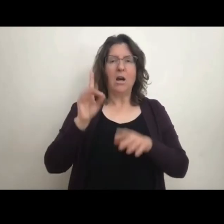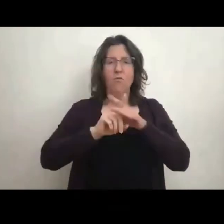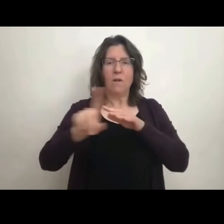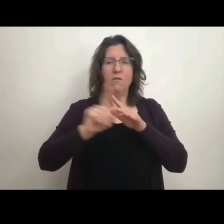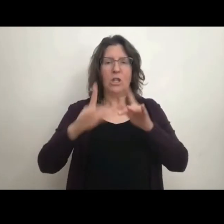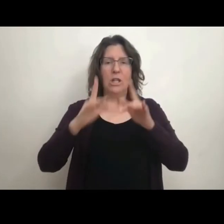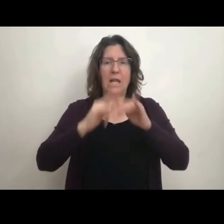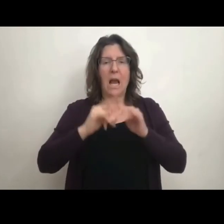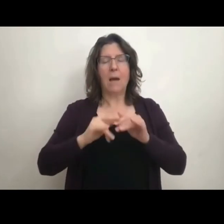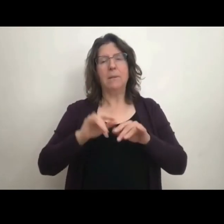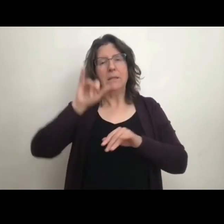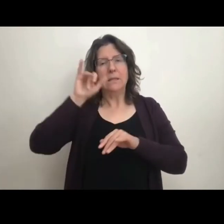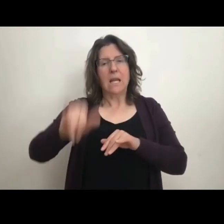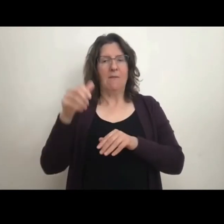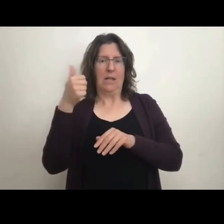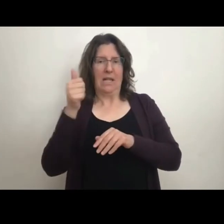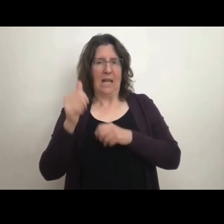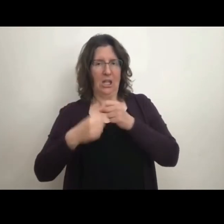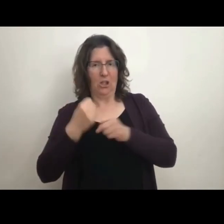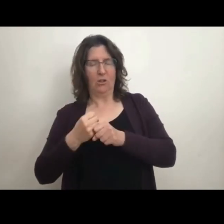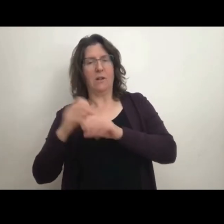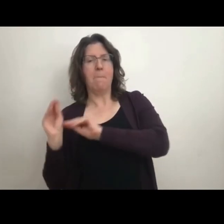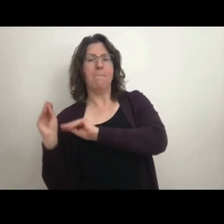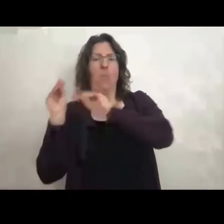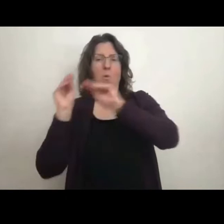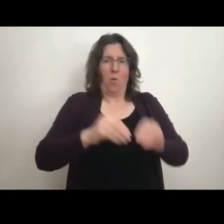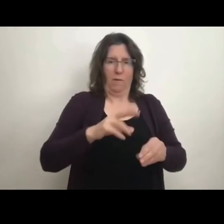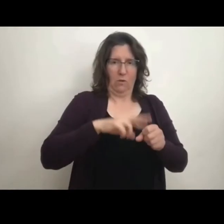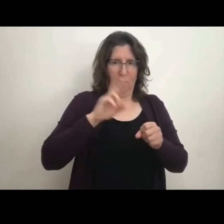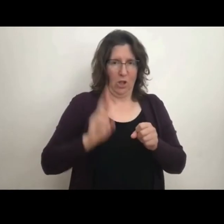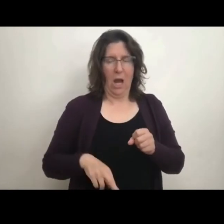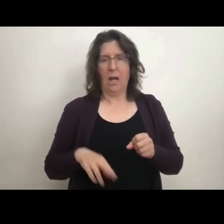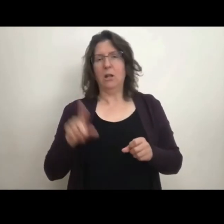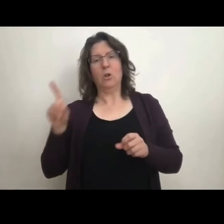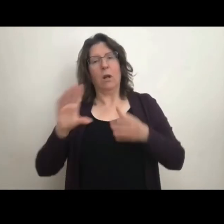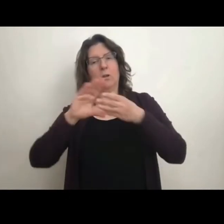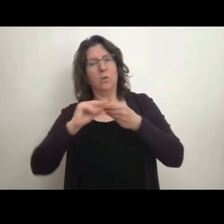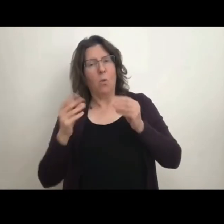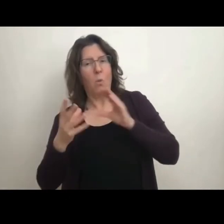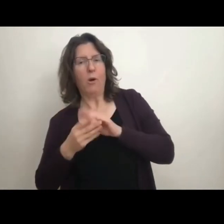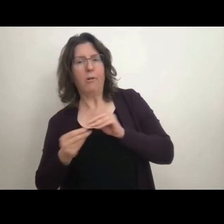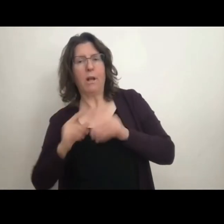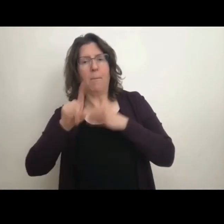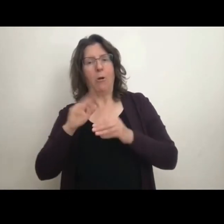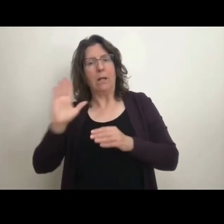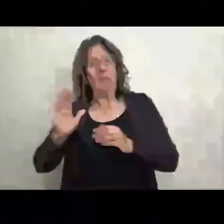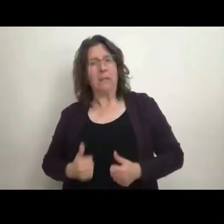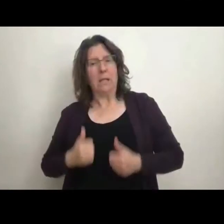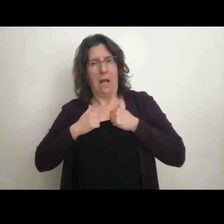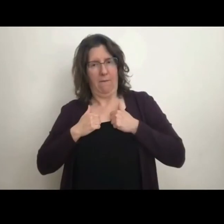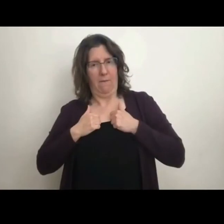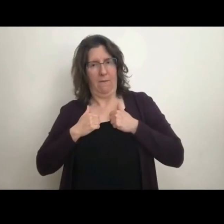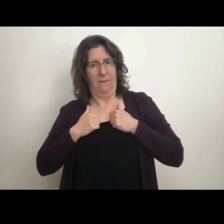found a refugee camp, and lived there for 10 years, before finally moving to Regina.